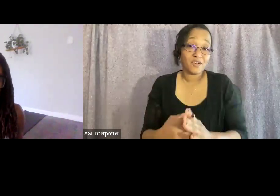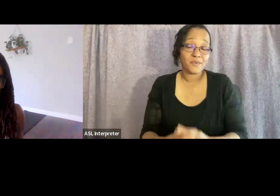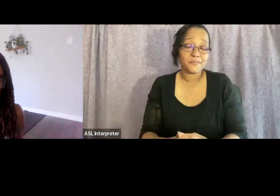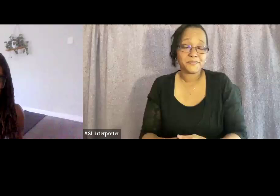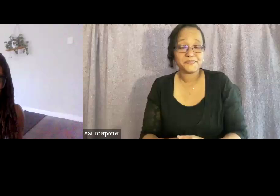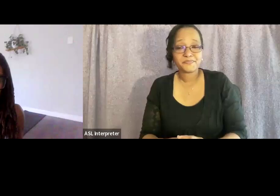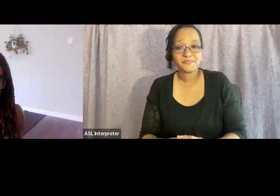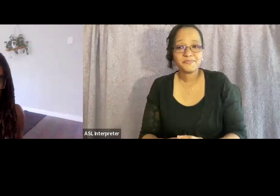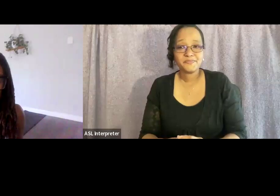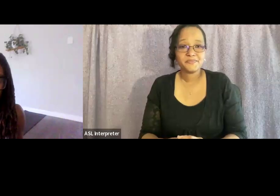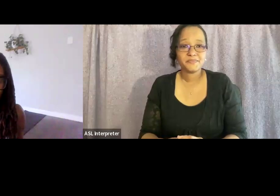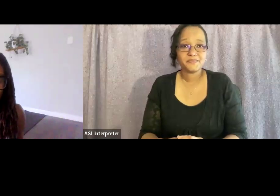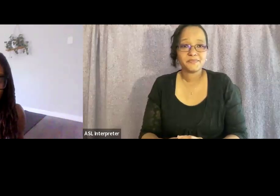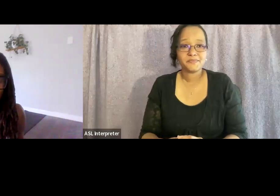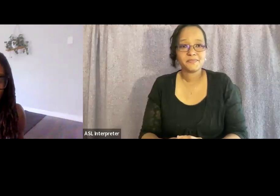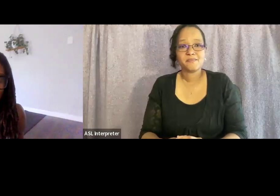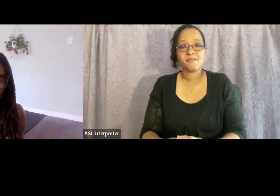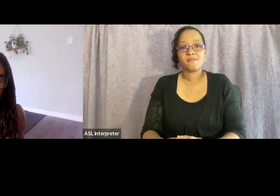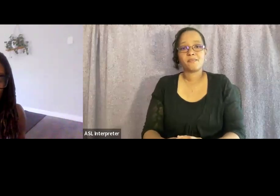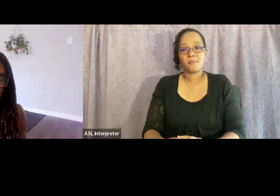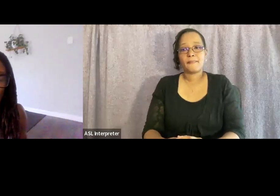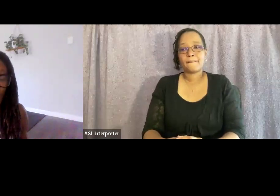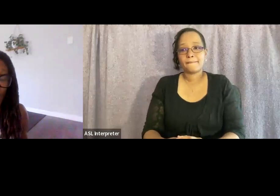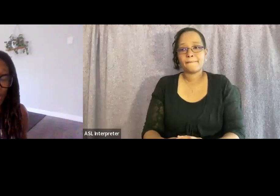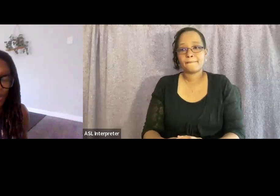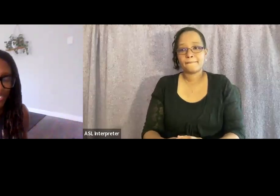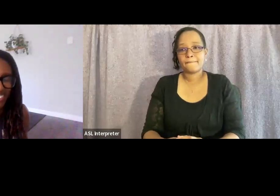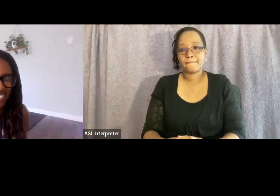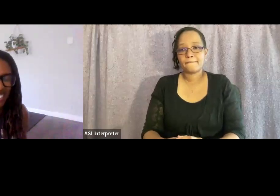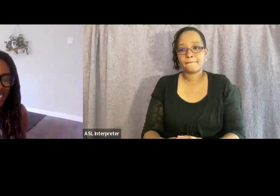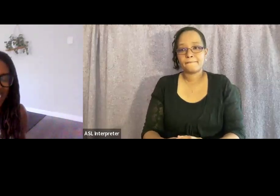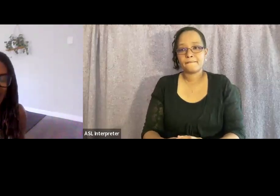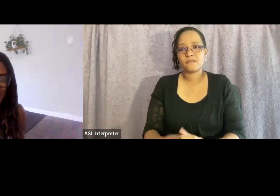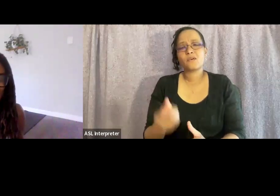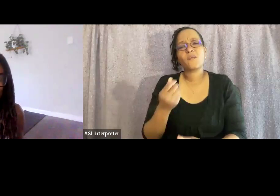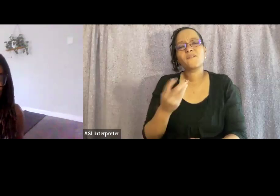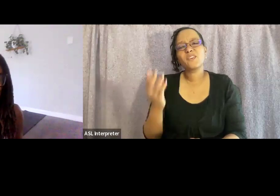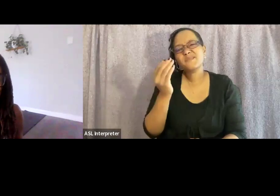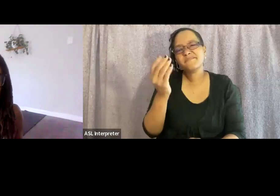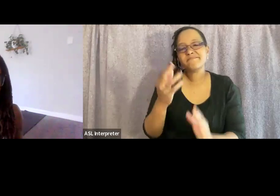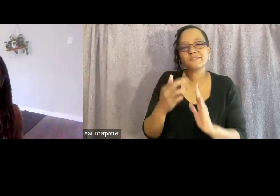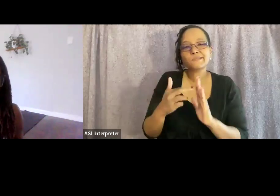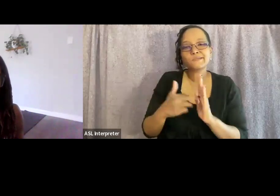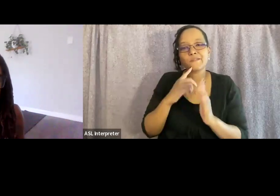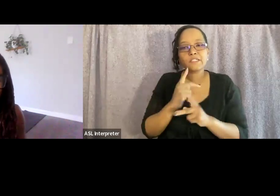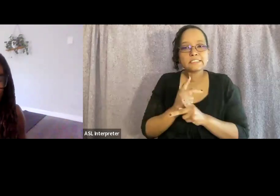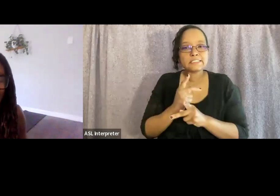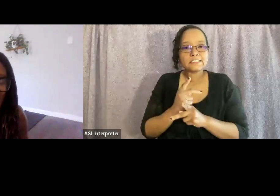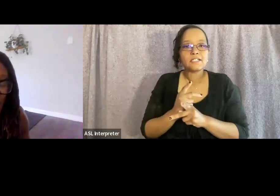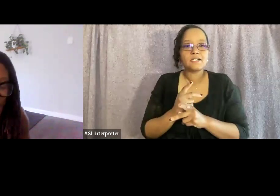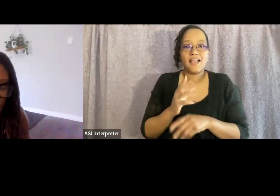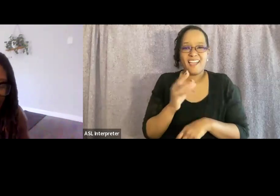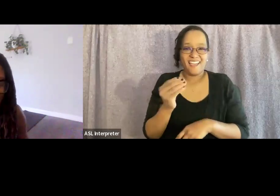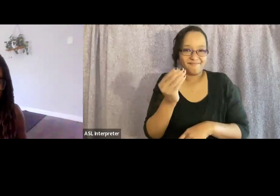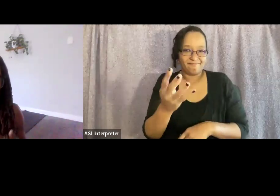So just a few house rules, and just want to let you know how I hold space,